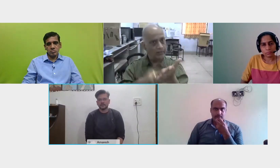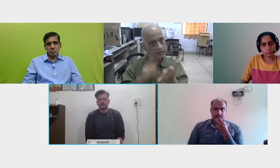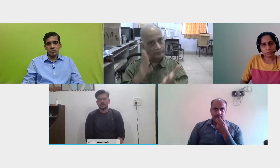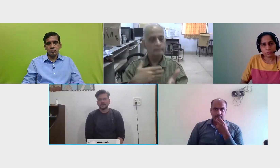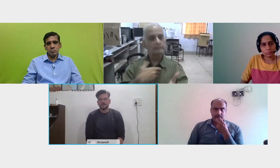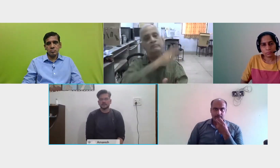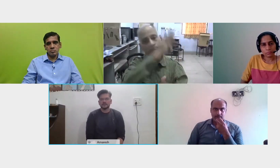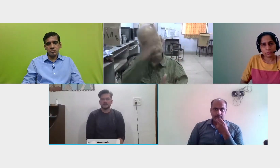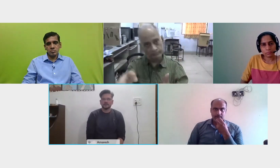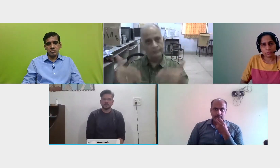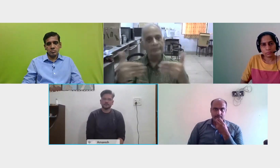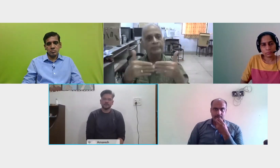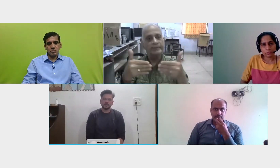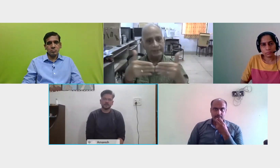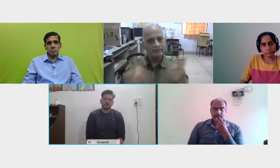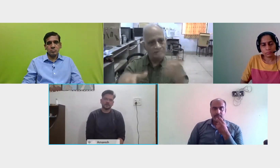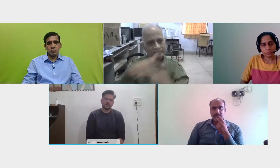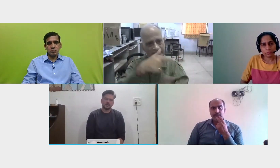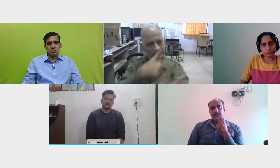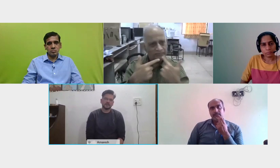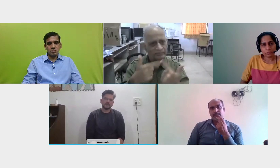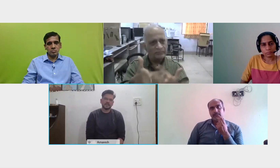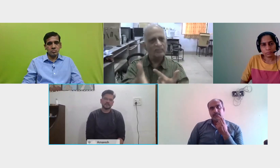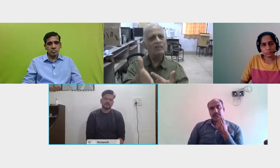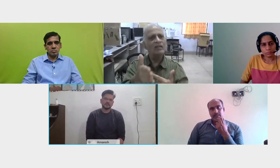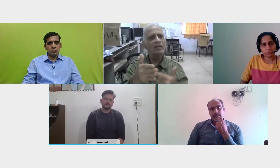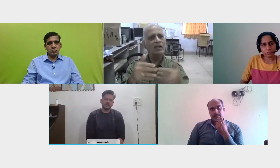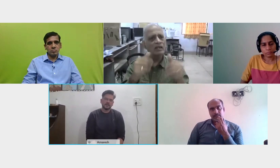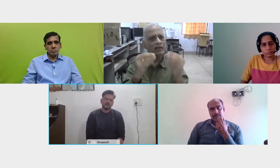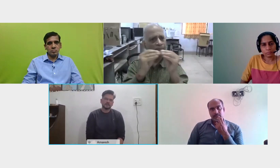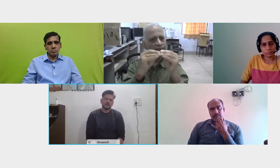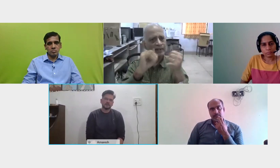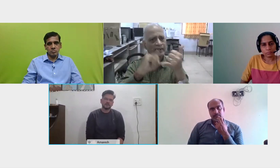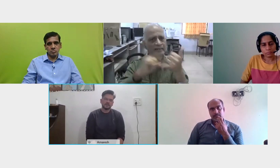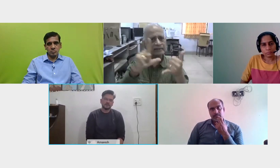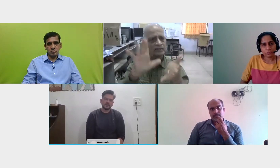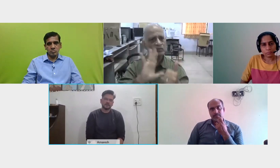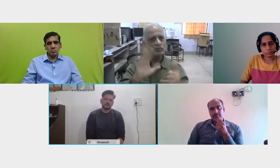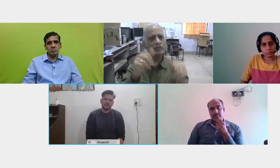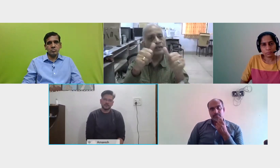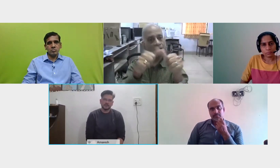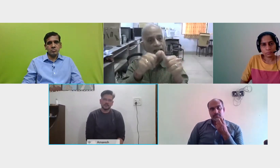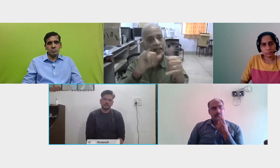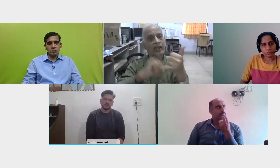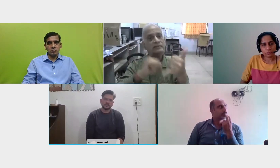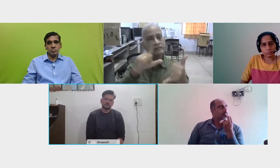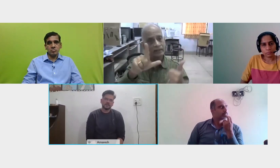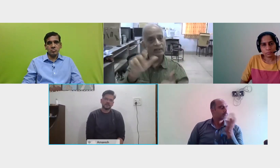they initiated another project called Indian Sign System. So I was invited to have discussion